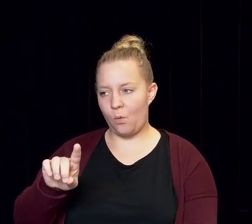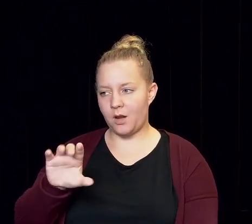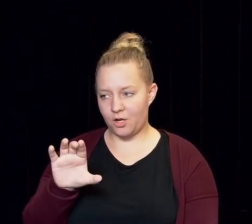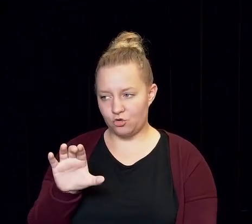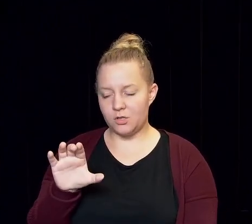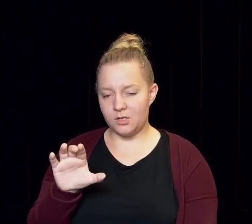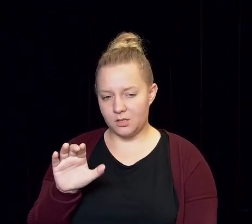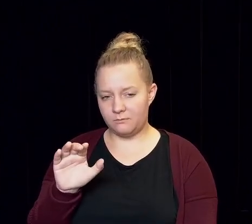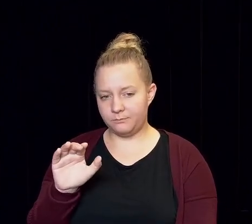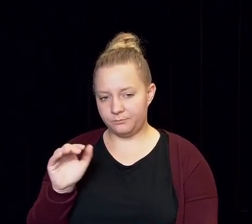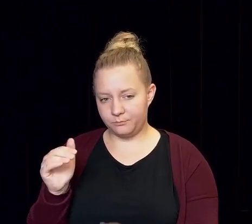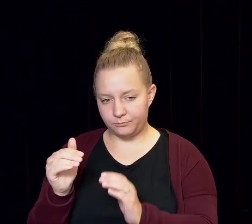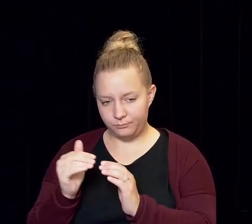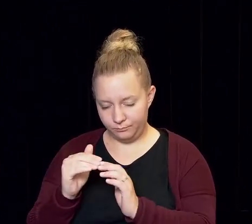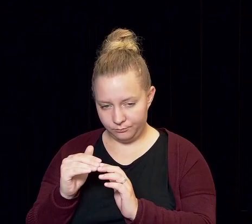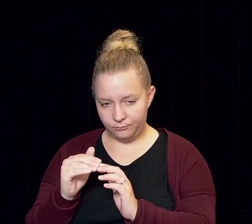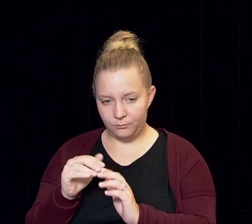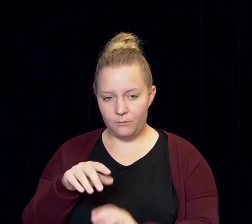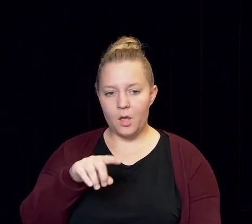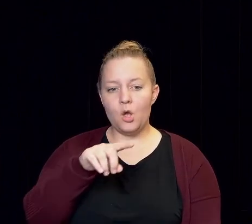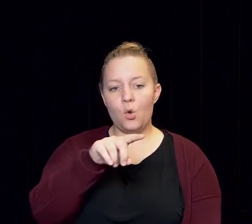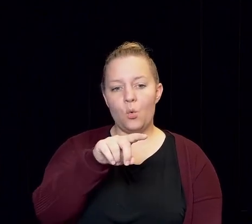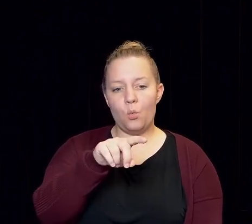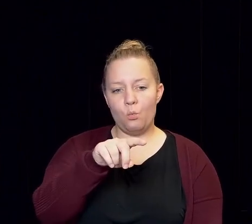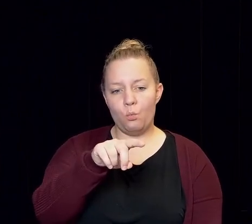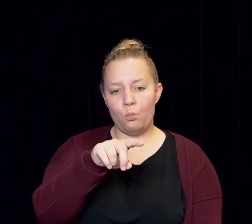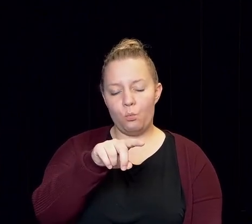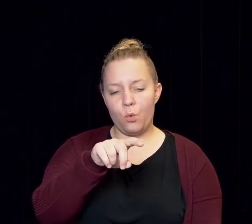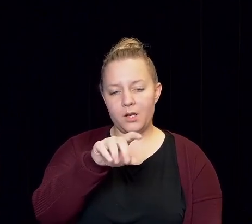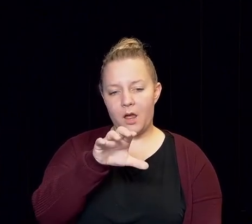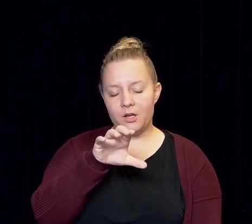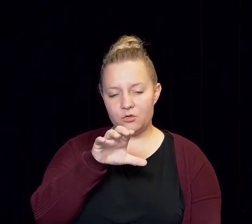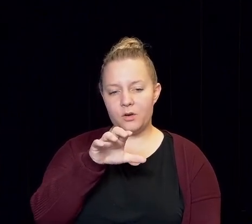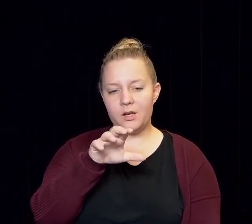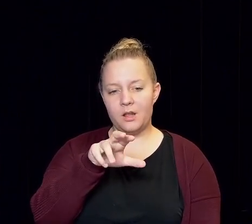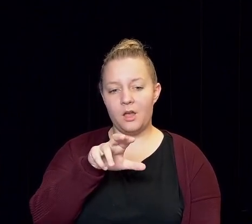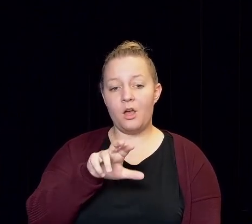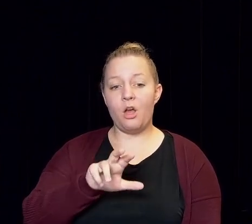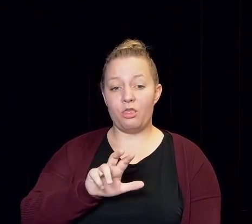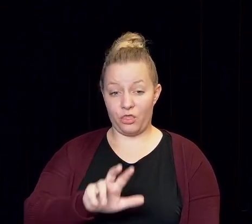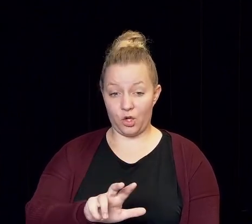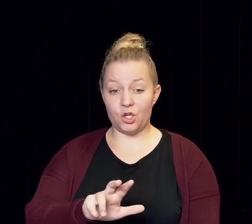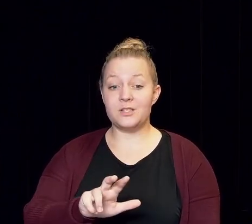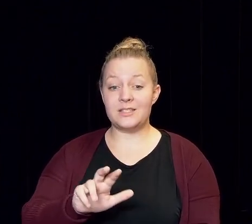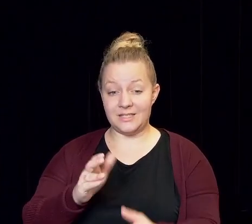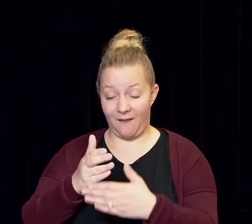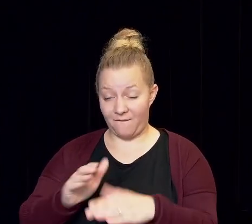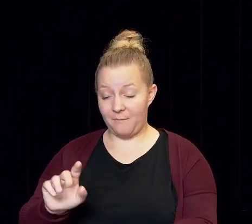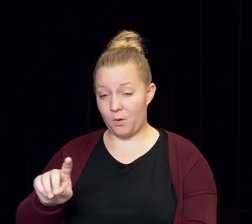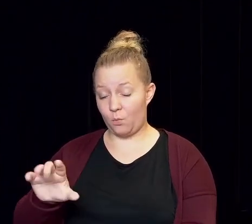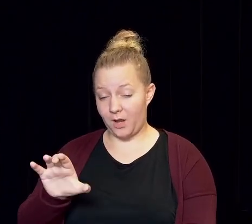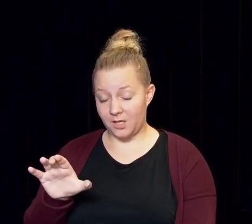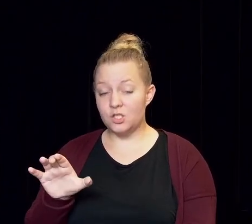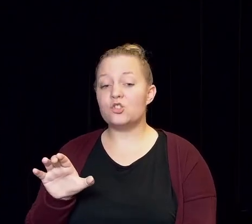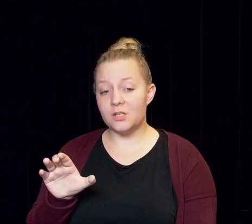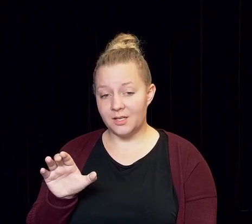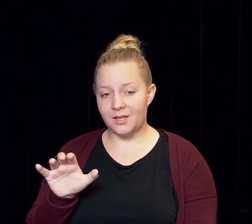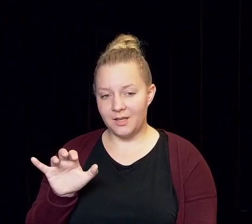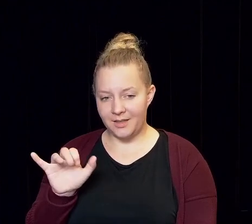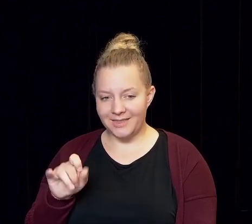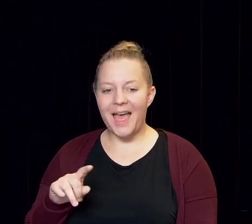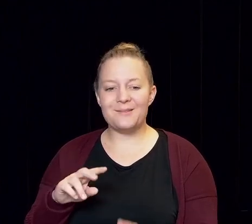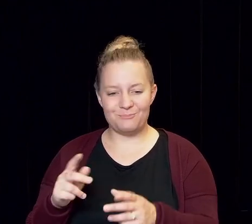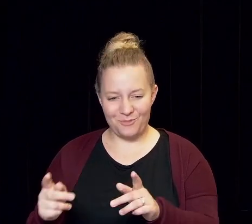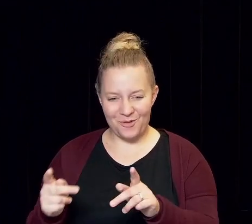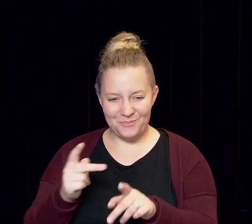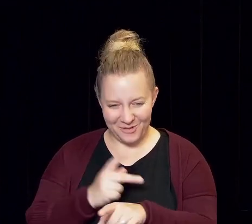which means 100/3 divided by 100. And there, that would be multiplied by the reciprocal, so